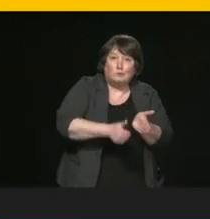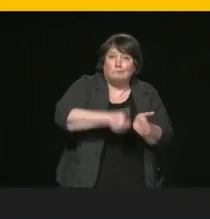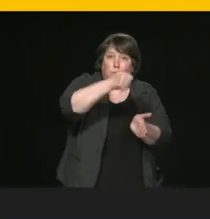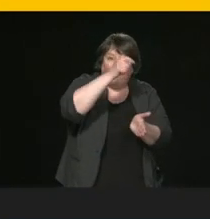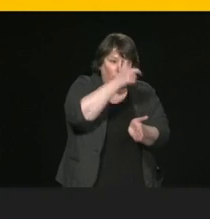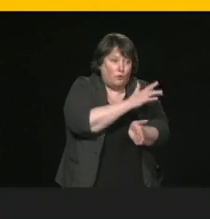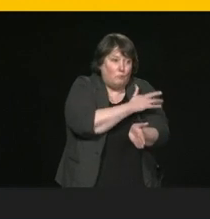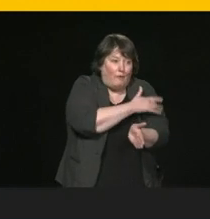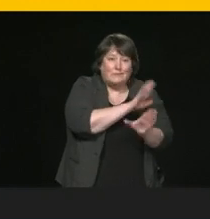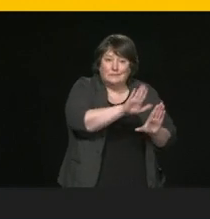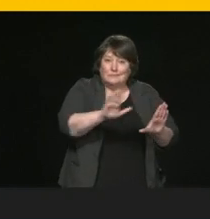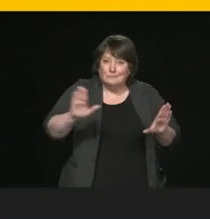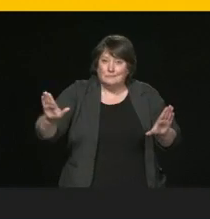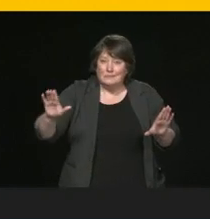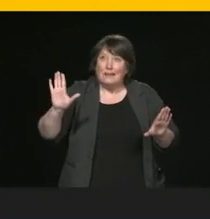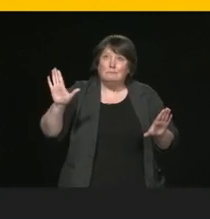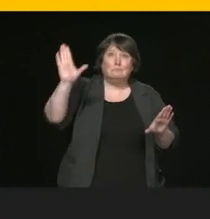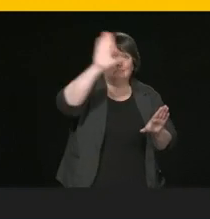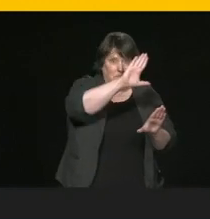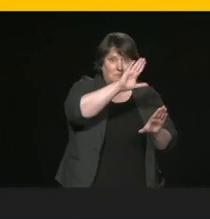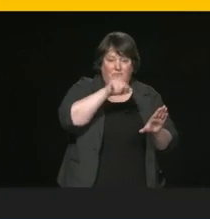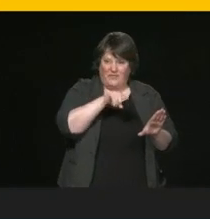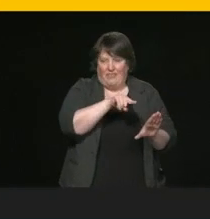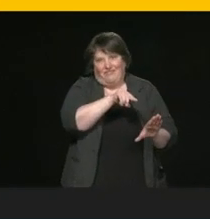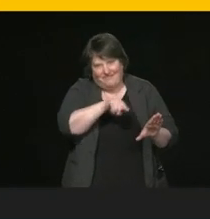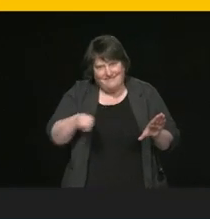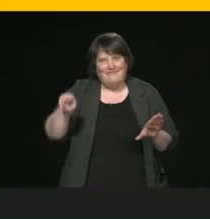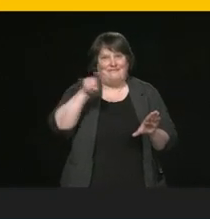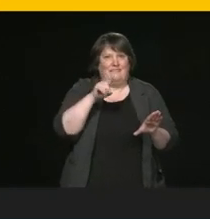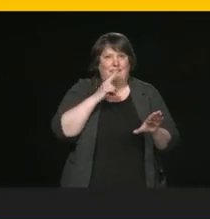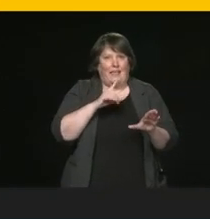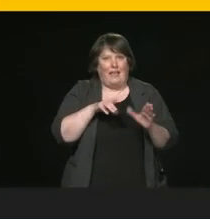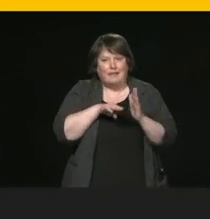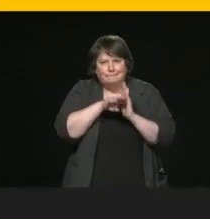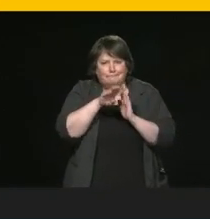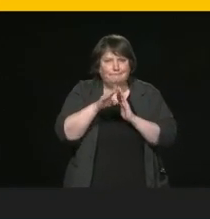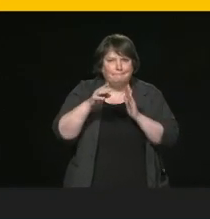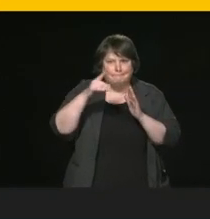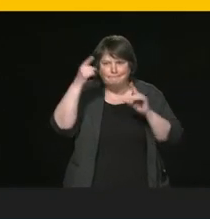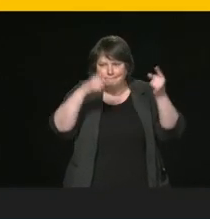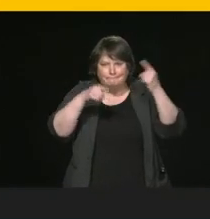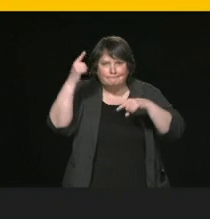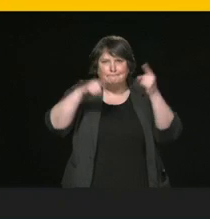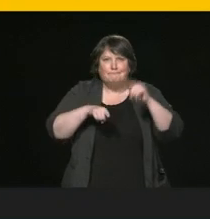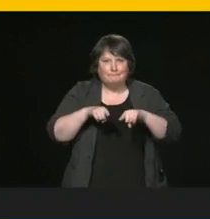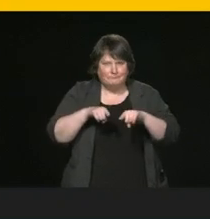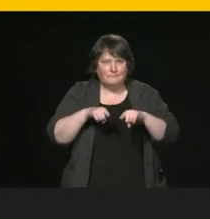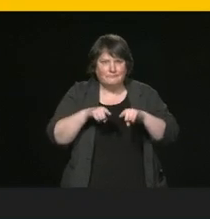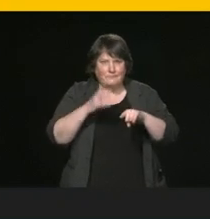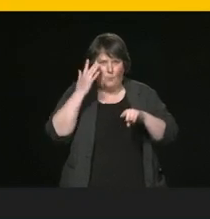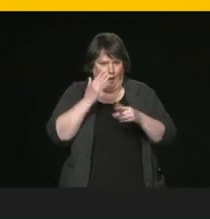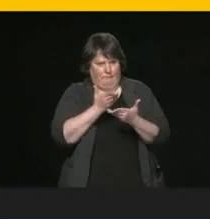PUBLIC HEALTH OFFICERS ACROSS